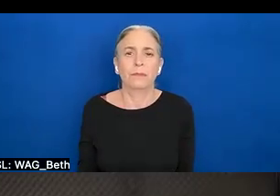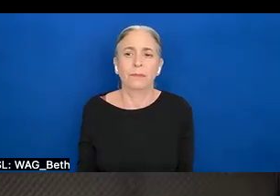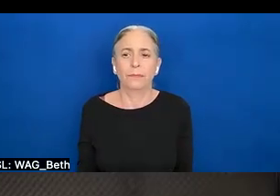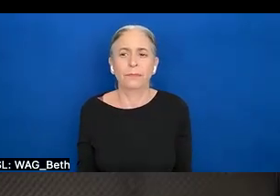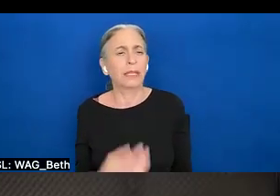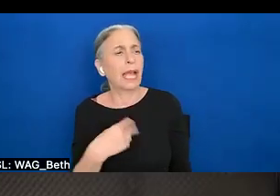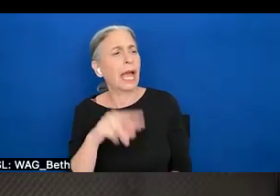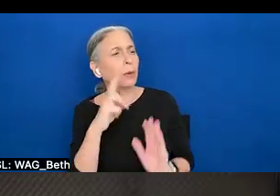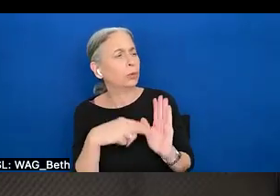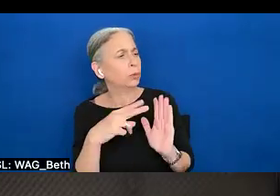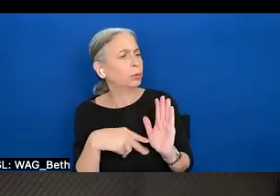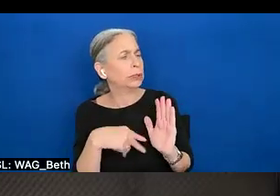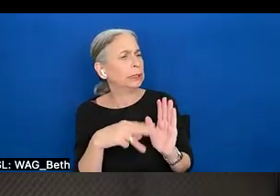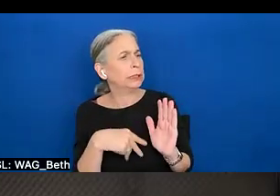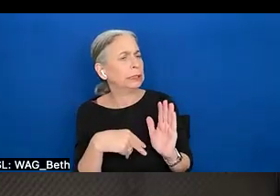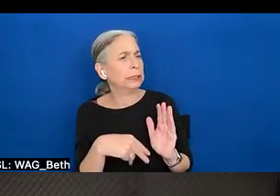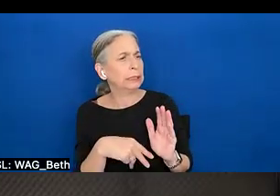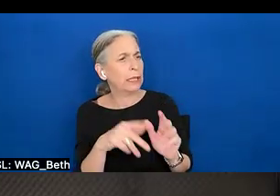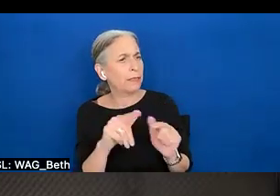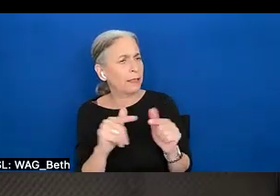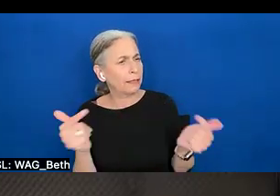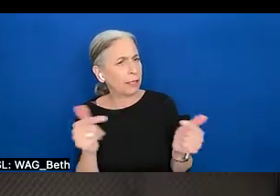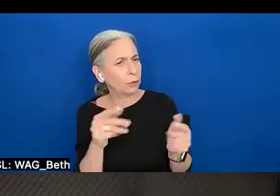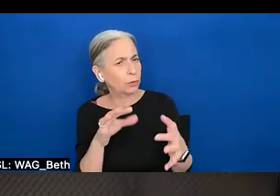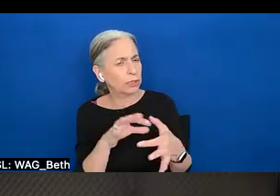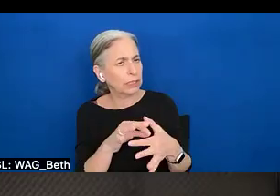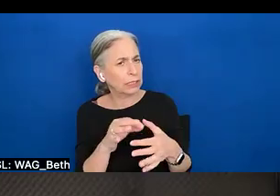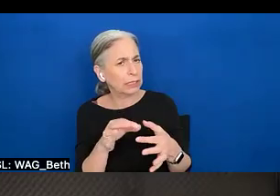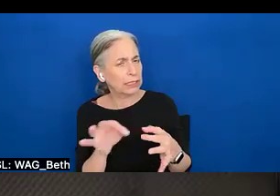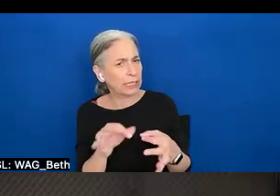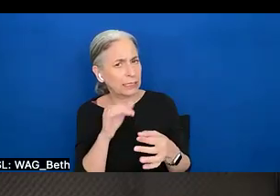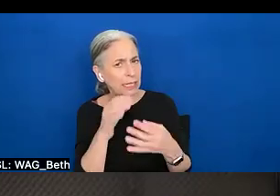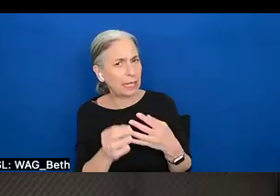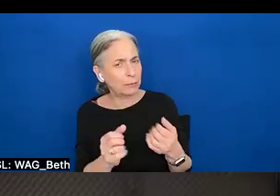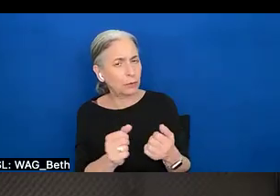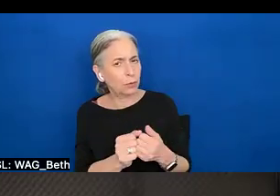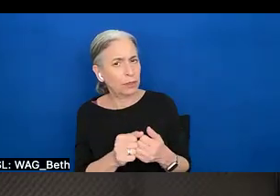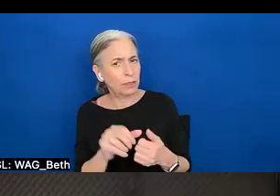How do you set the language of text in the language